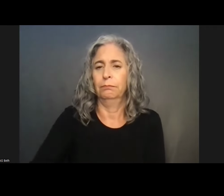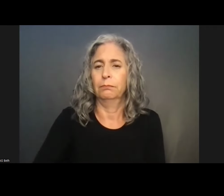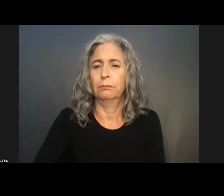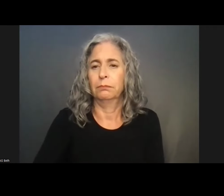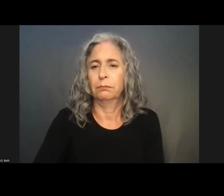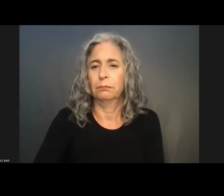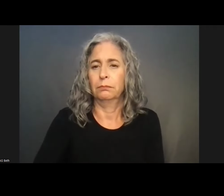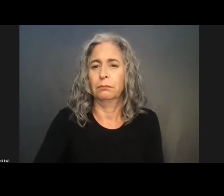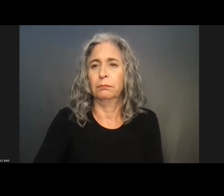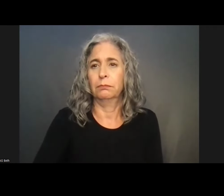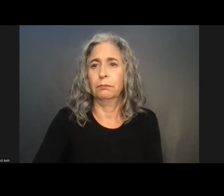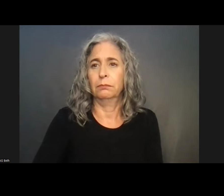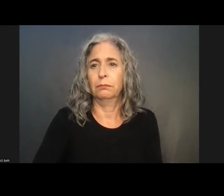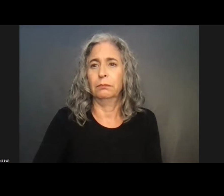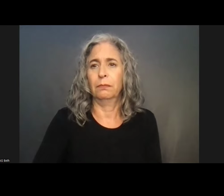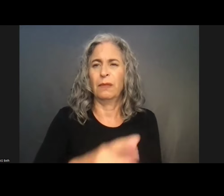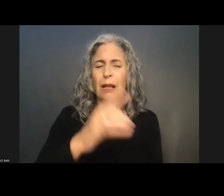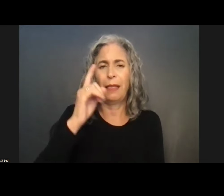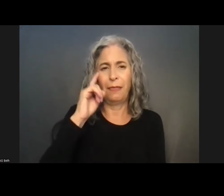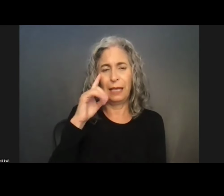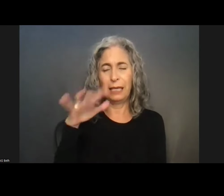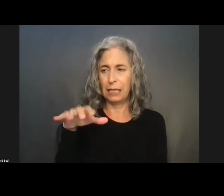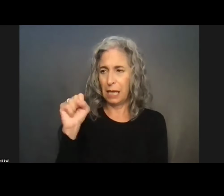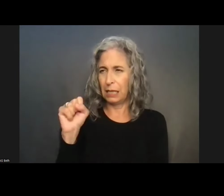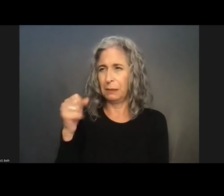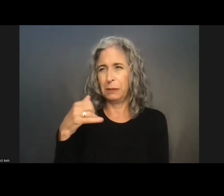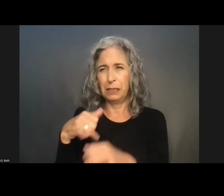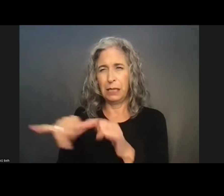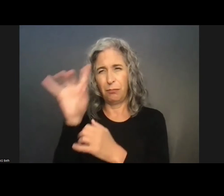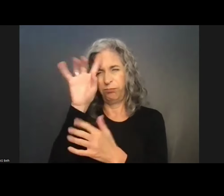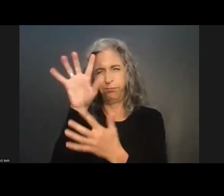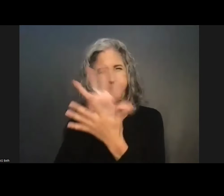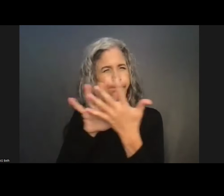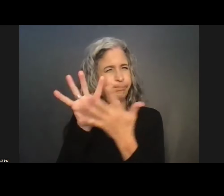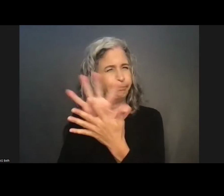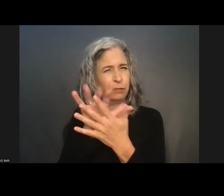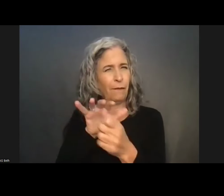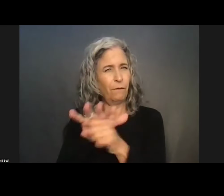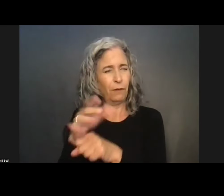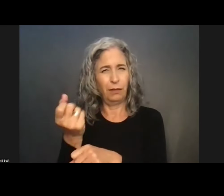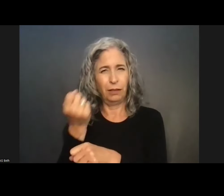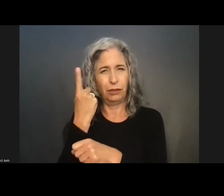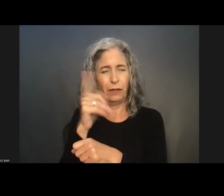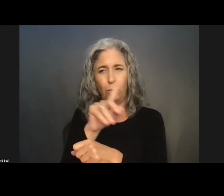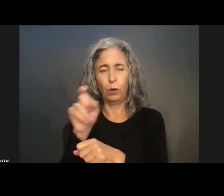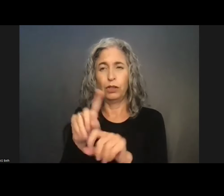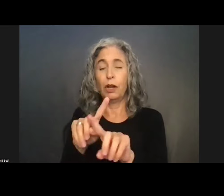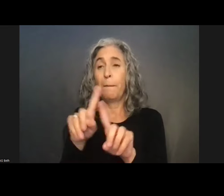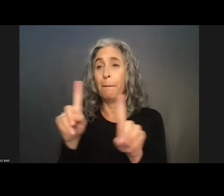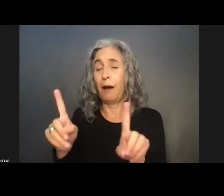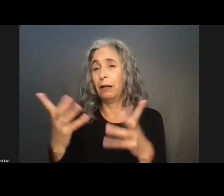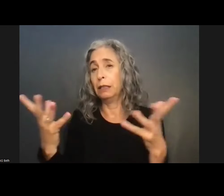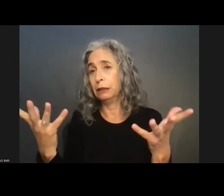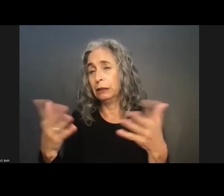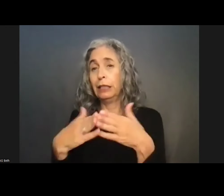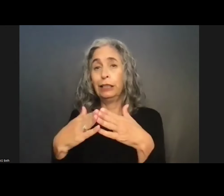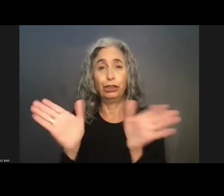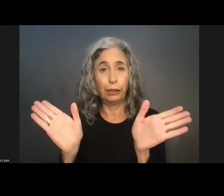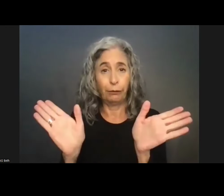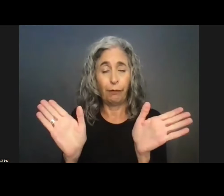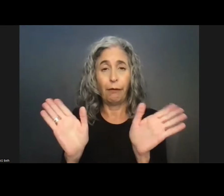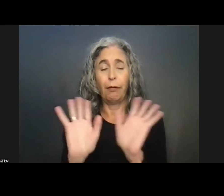Well, I think, still I'm maybe not fully understanding the question. Like